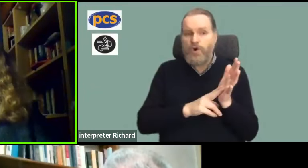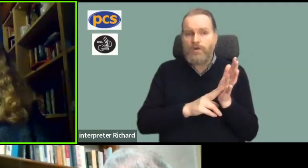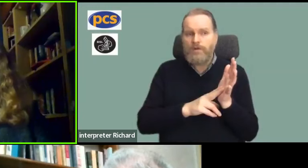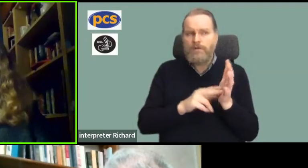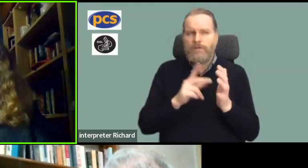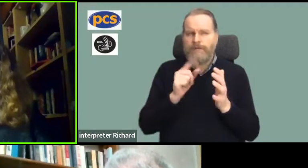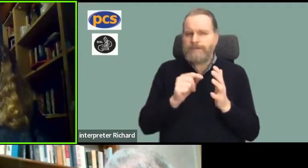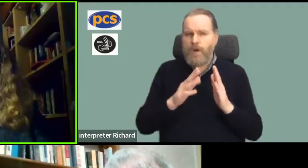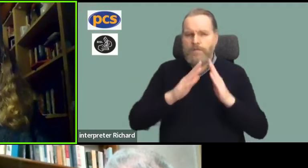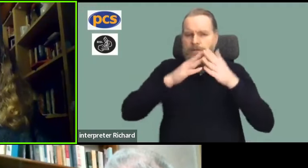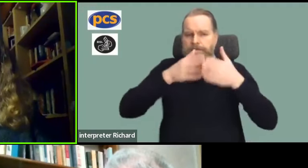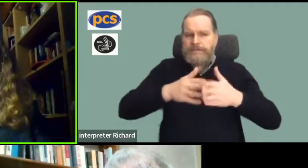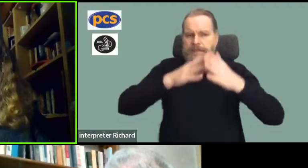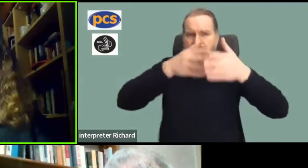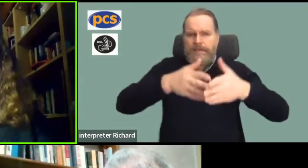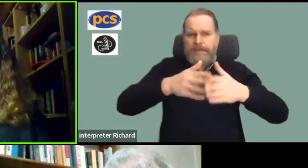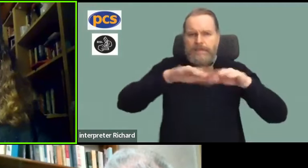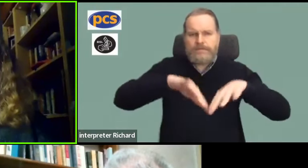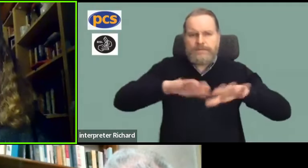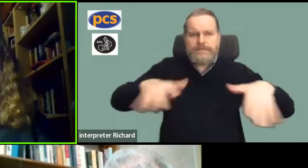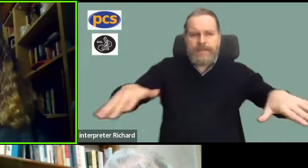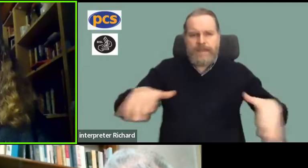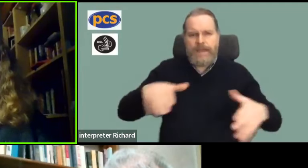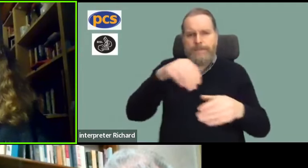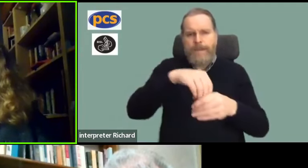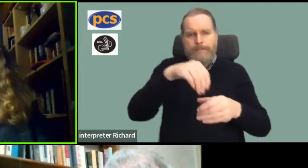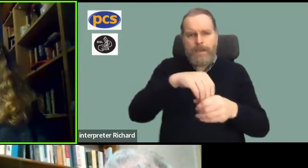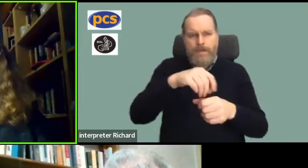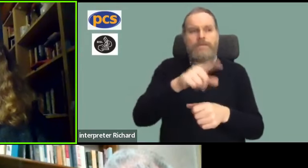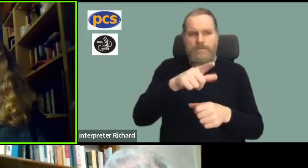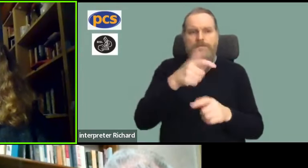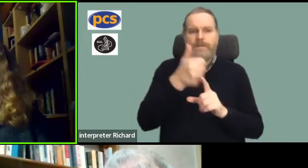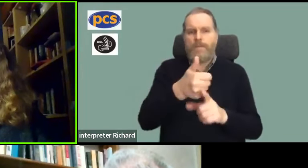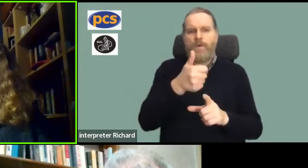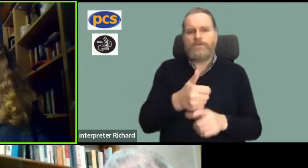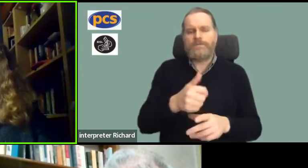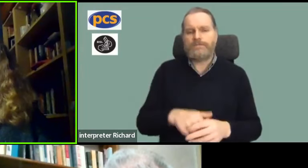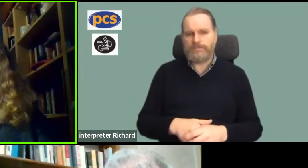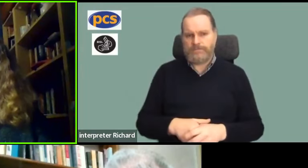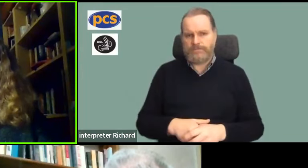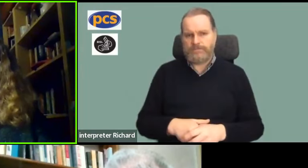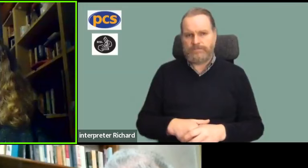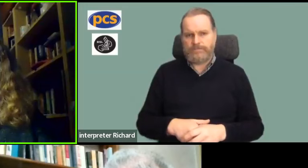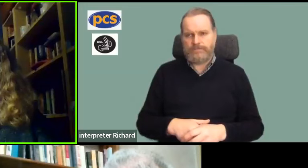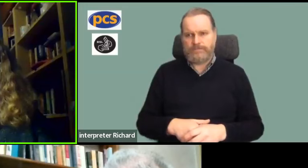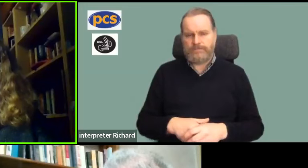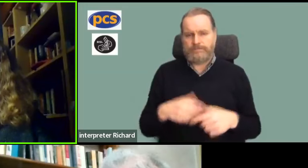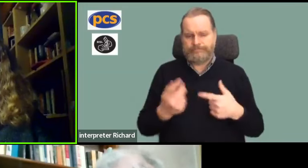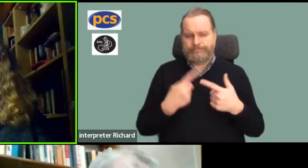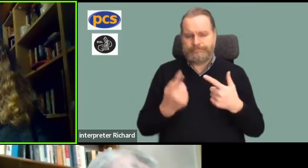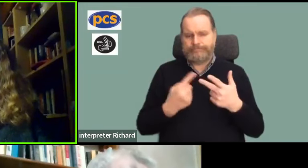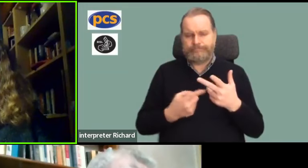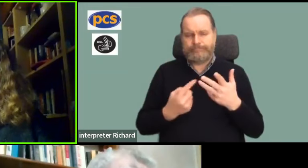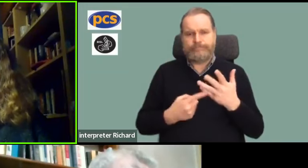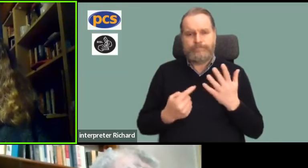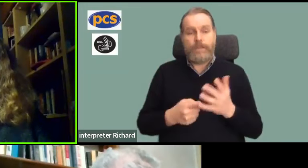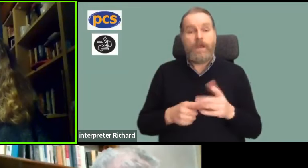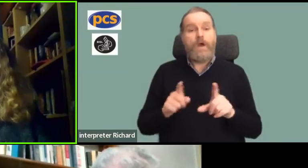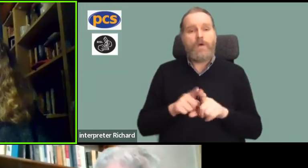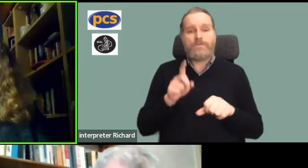ground d. he's also d. He's also an ac member d. He's also an ac He's also an ac. Member You've made a massive event a few Memo. J. Associated Offices Branch and from Northern